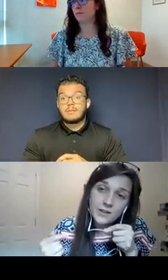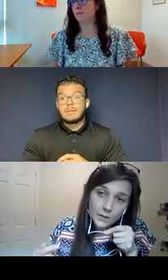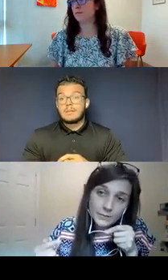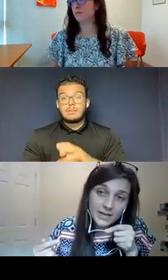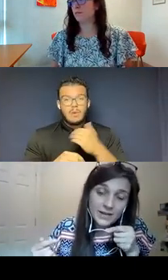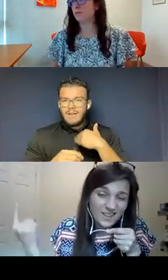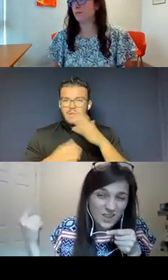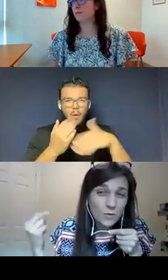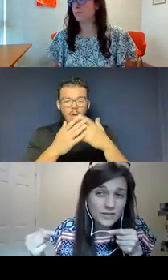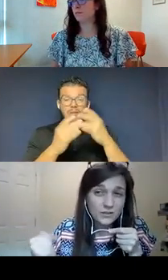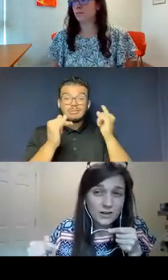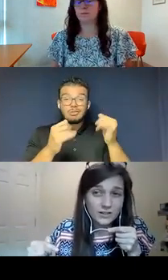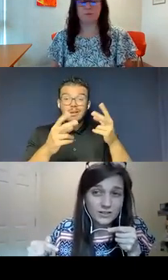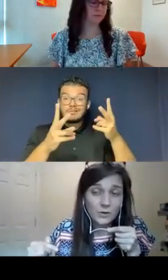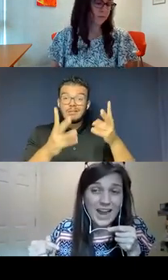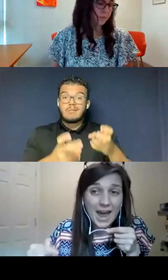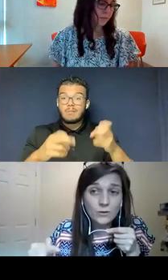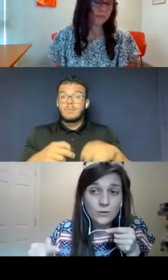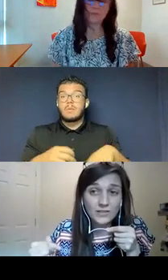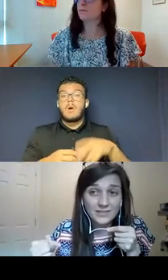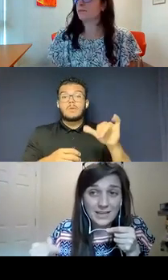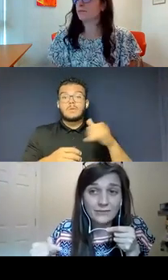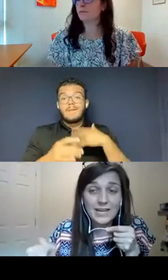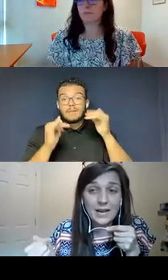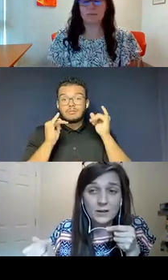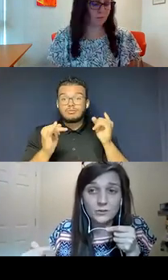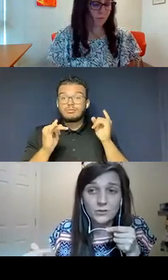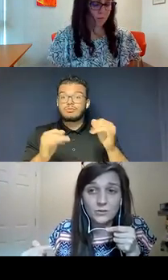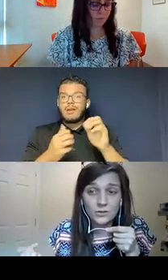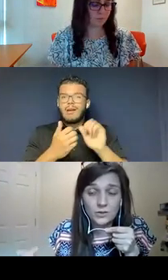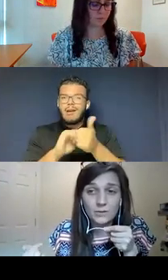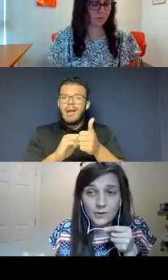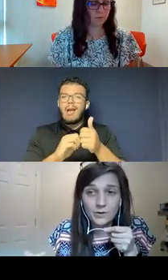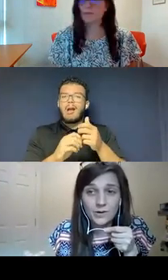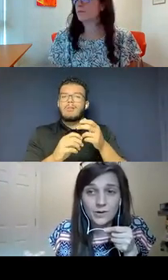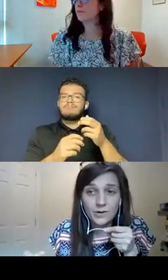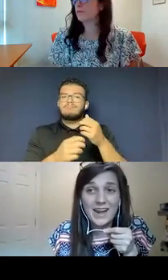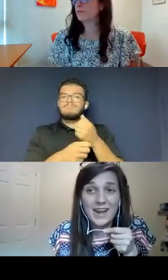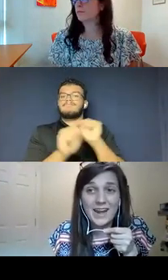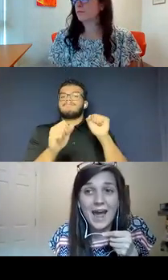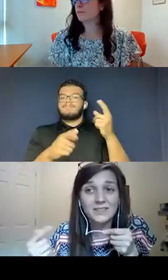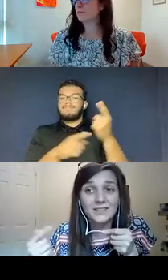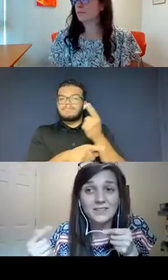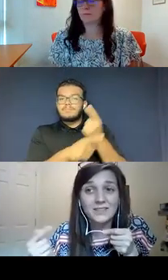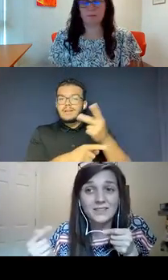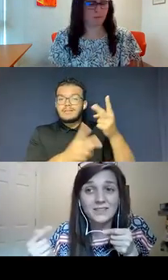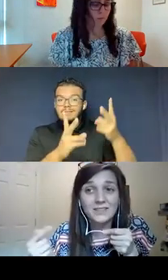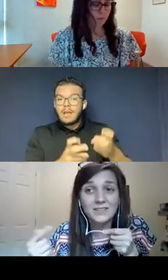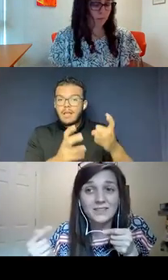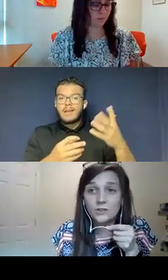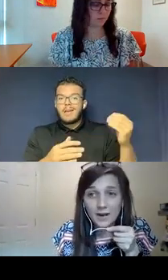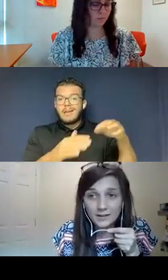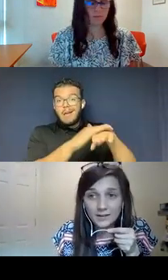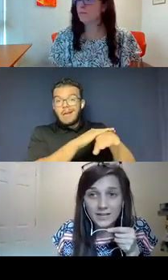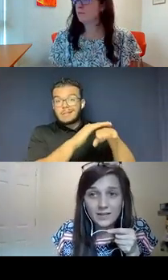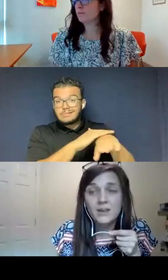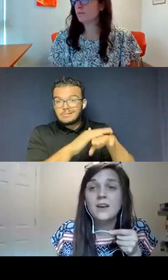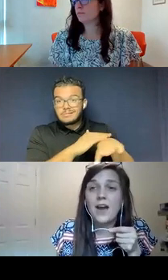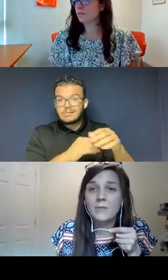on our website, along with instructions for how to safely download those to your computer and access those fillable fields correctly.